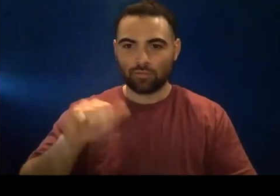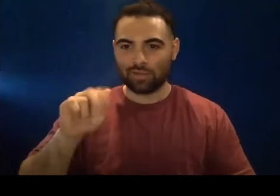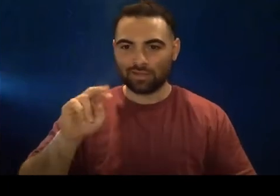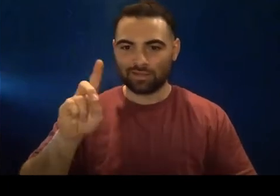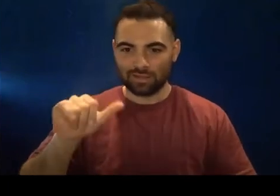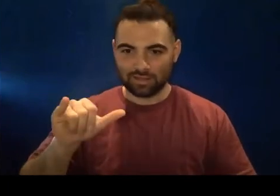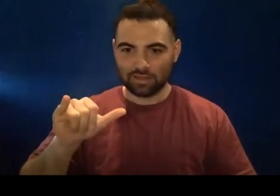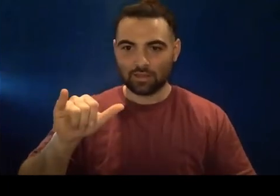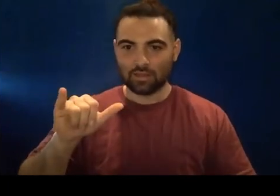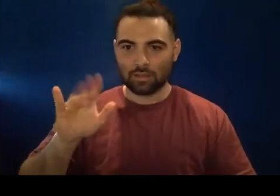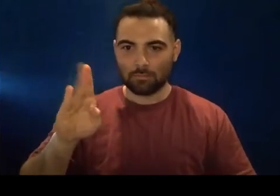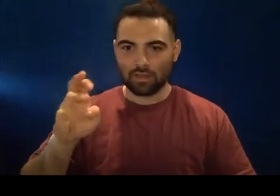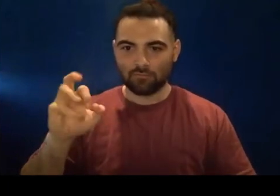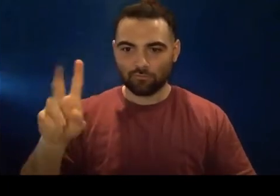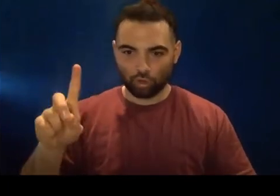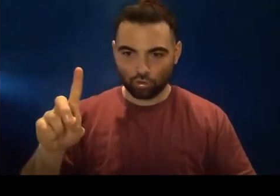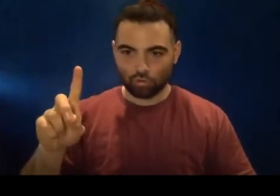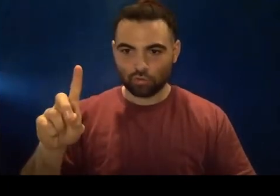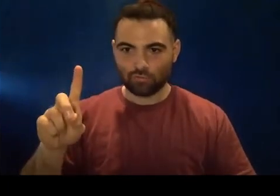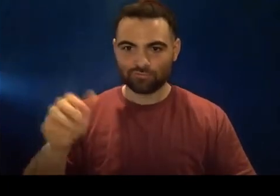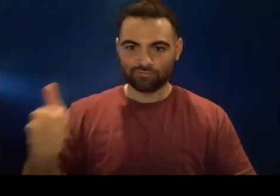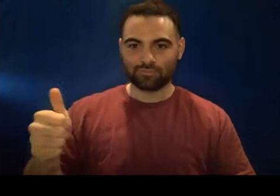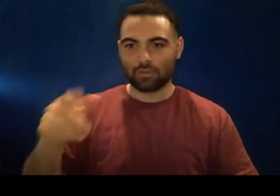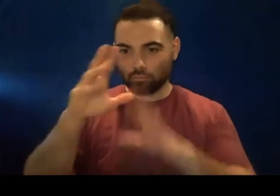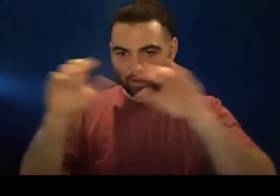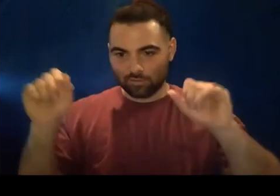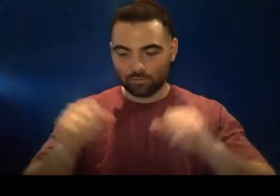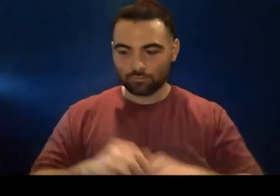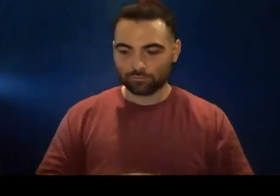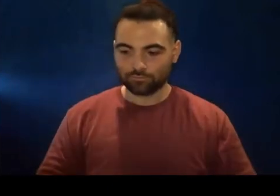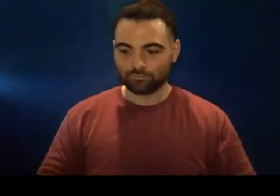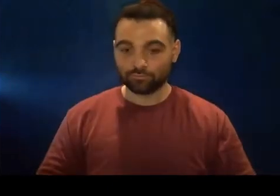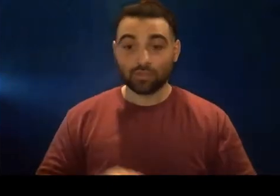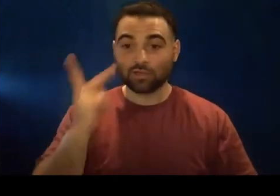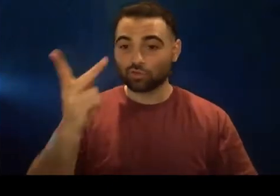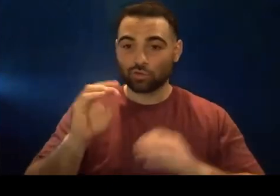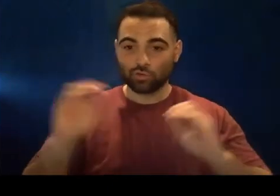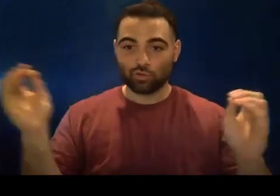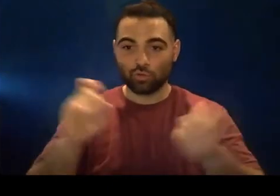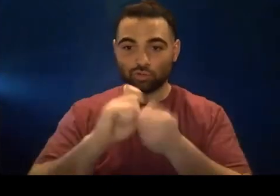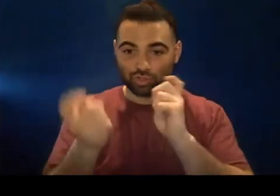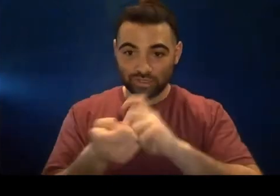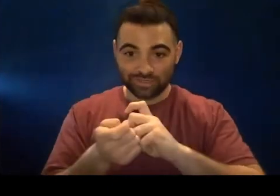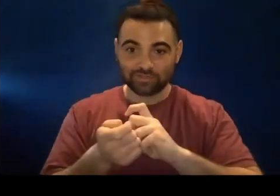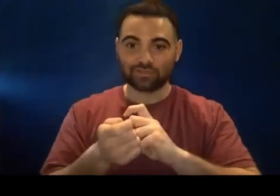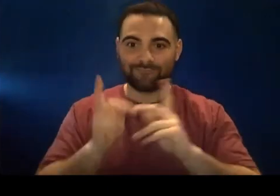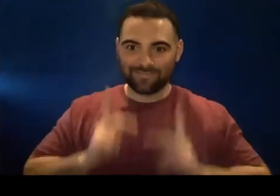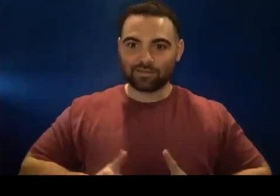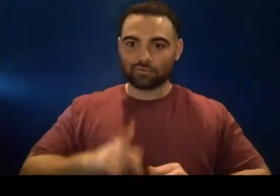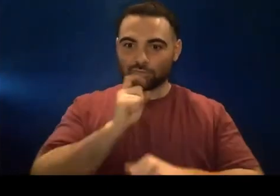and while I didn't see any tangible changes, made physical changes to the structure,